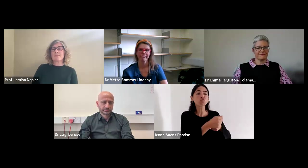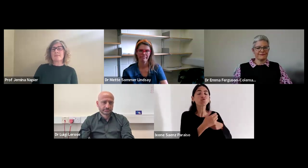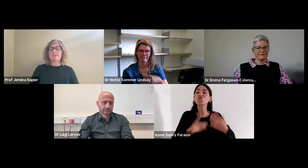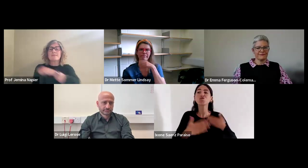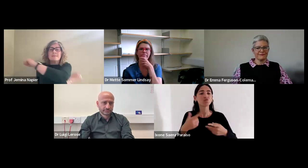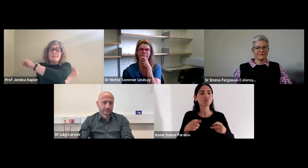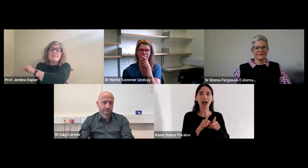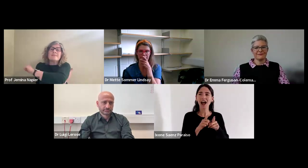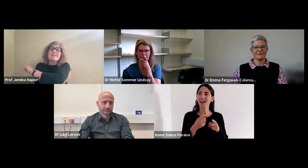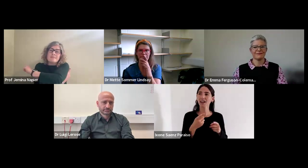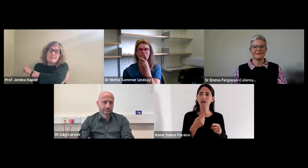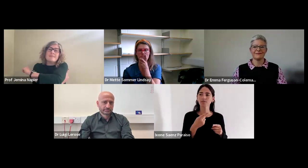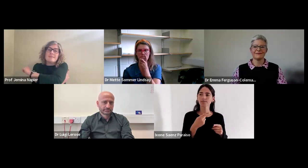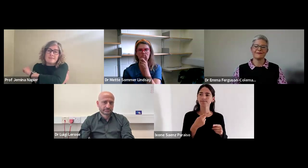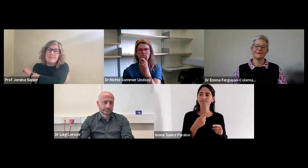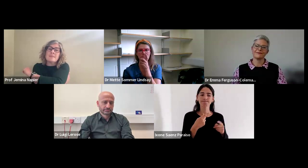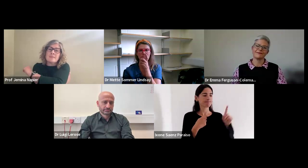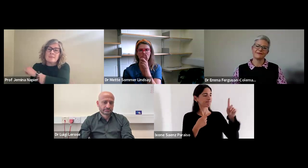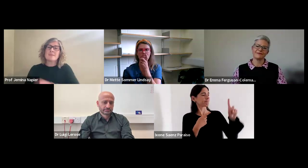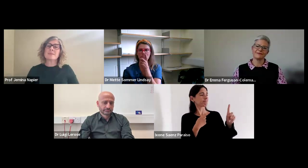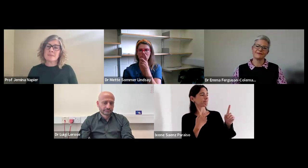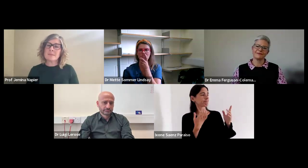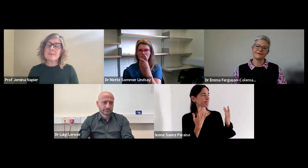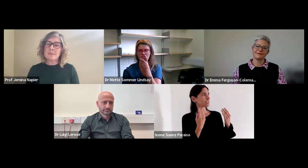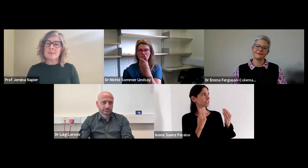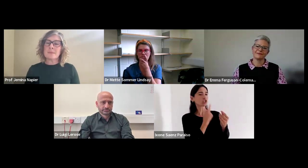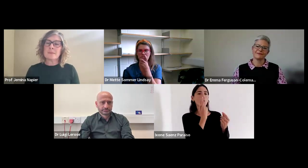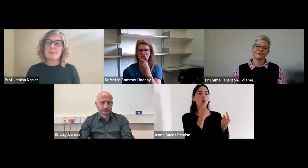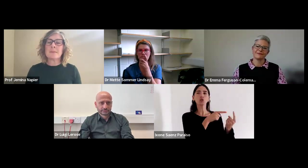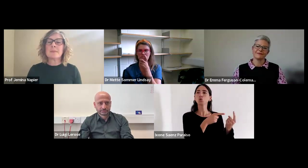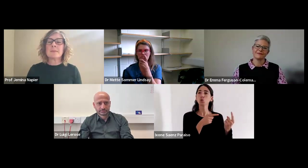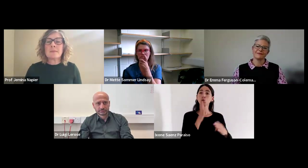we have a good relationship with. Sometimes it's not about that kind of relationship,